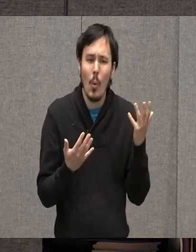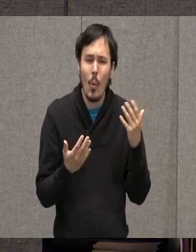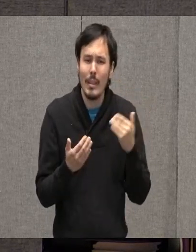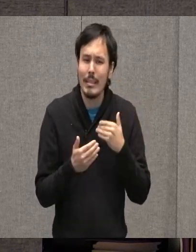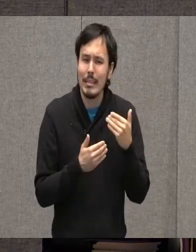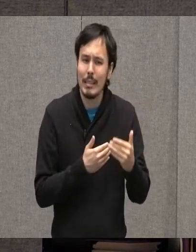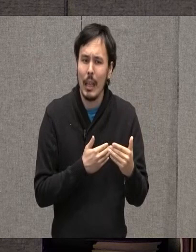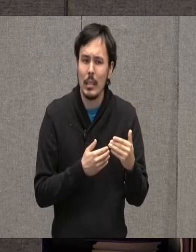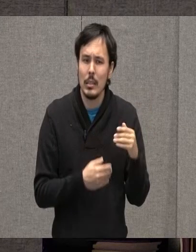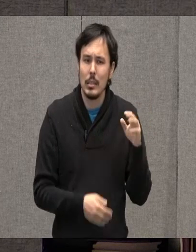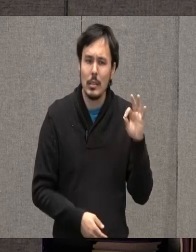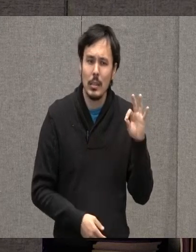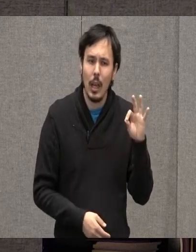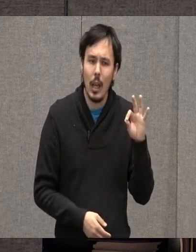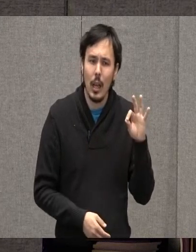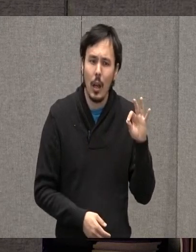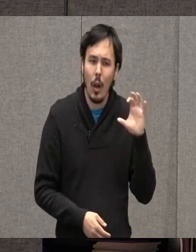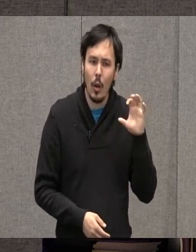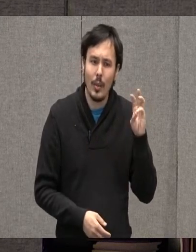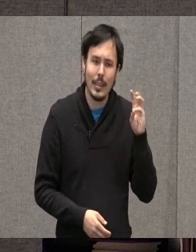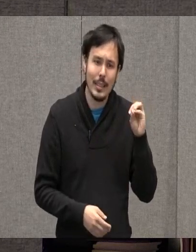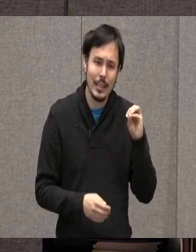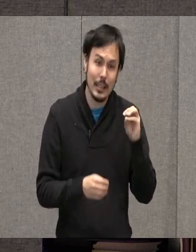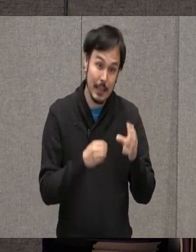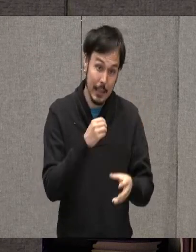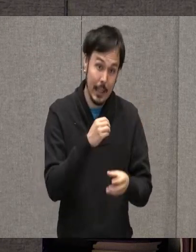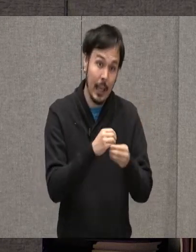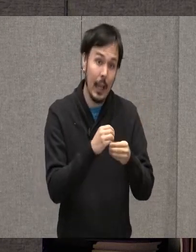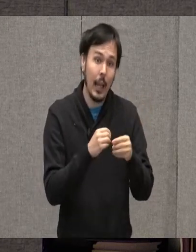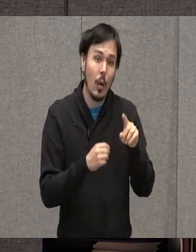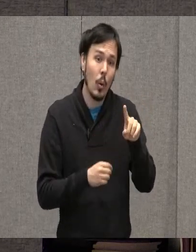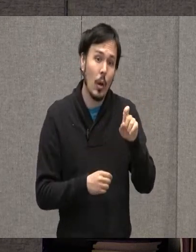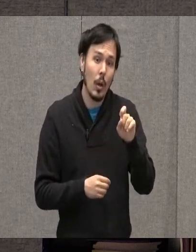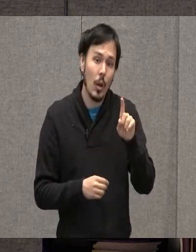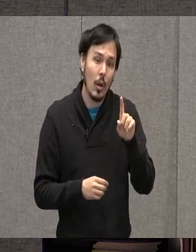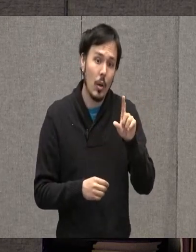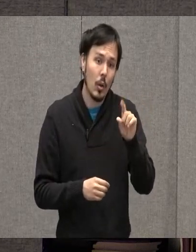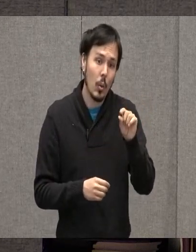if we're counting by 120 and we're at 960.